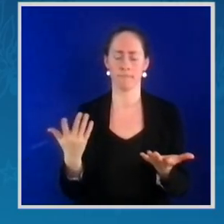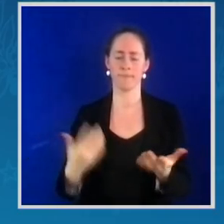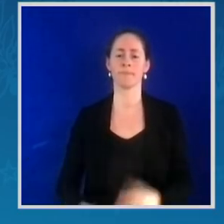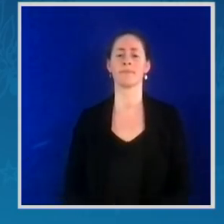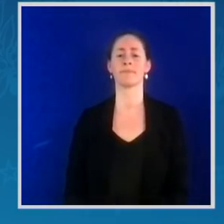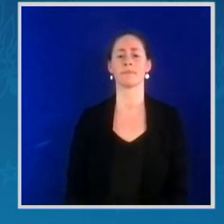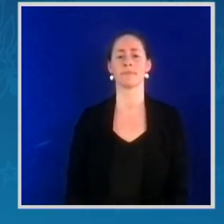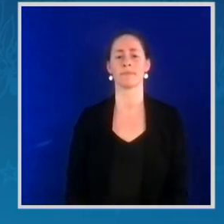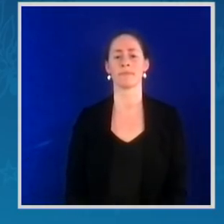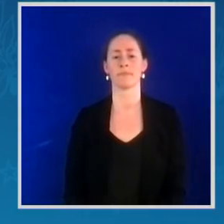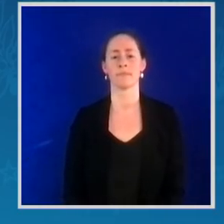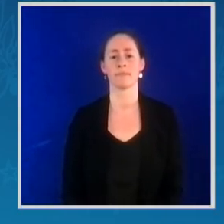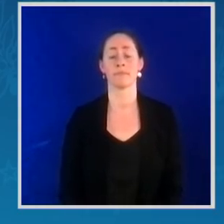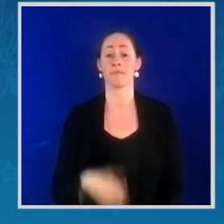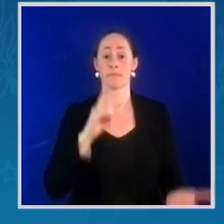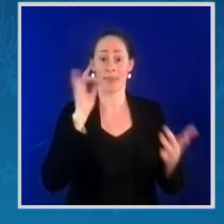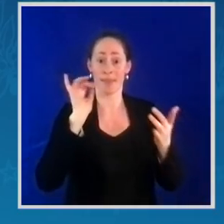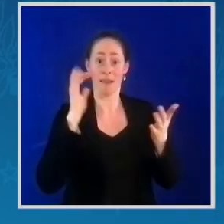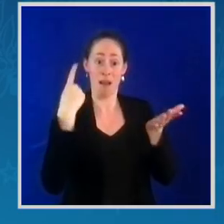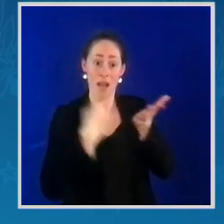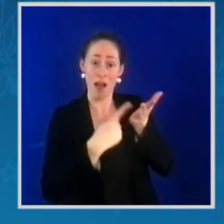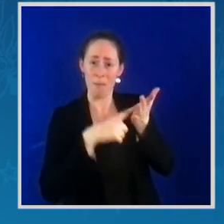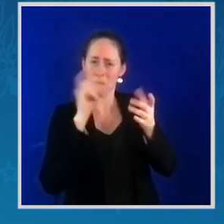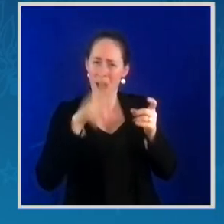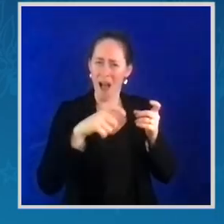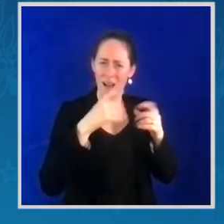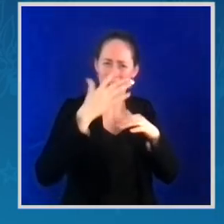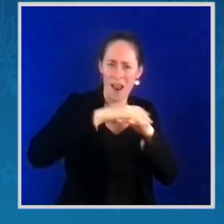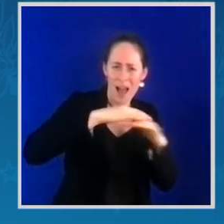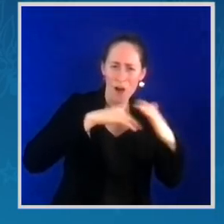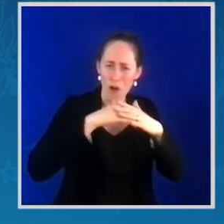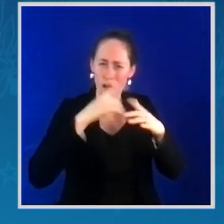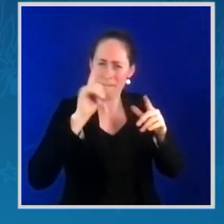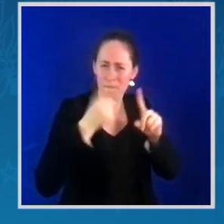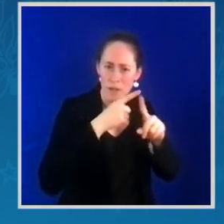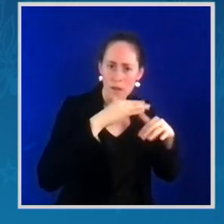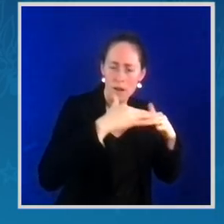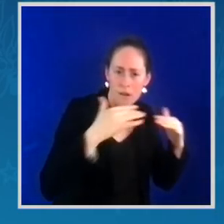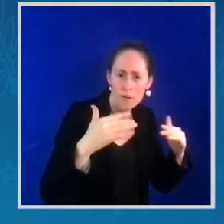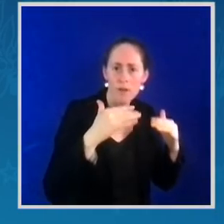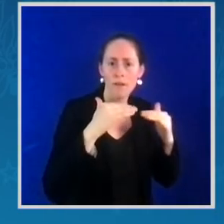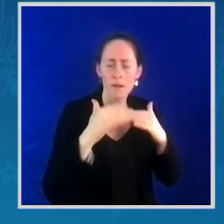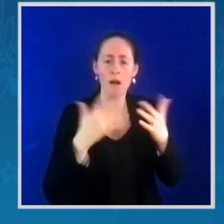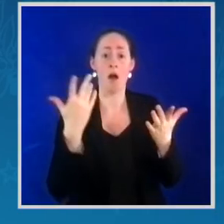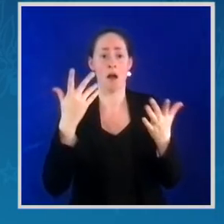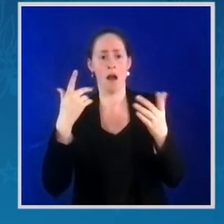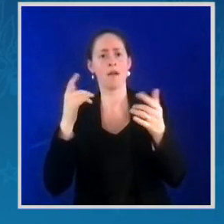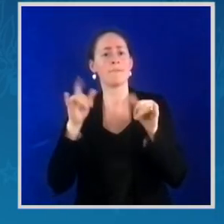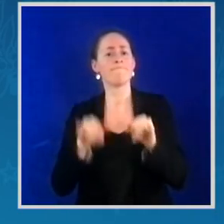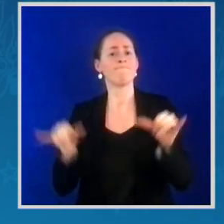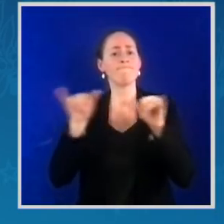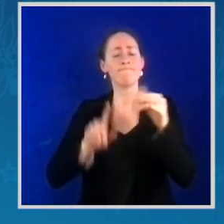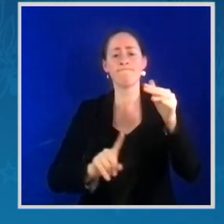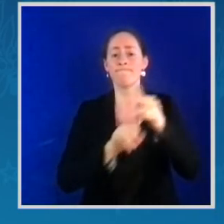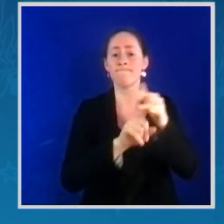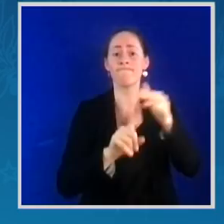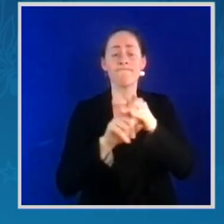In the United States, we are tackling it from the perspective of not only what we must do to address the root